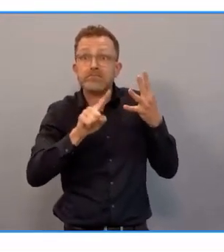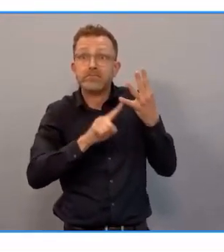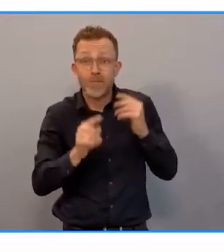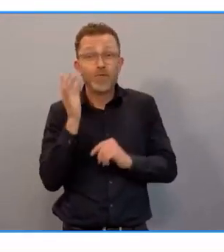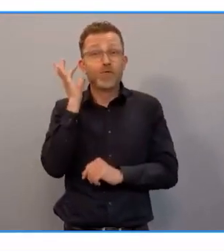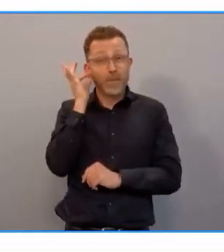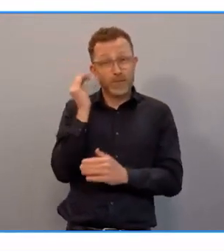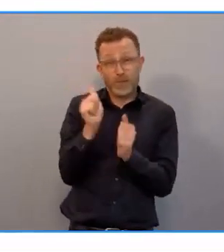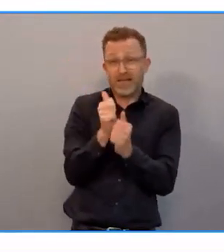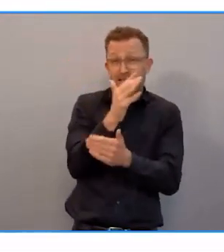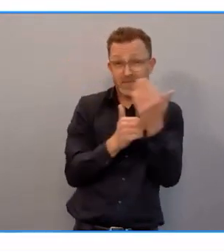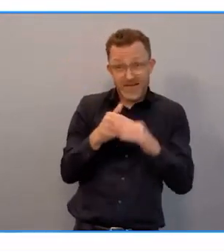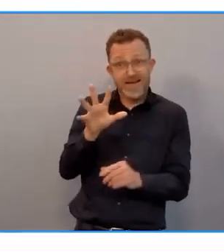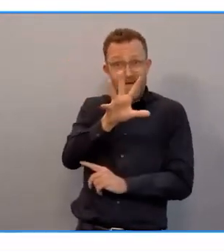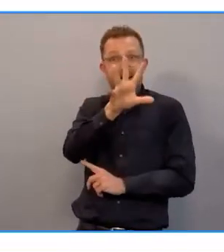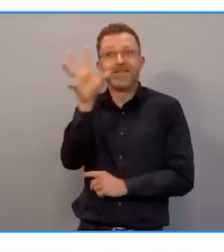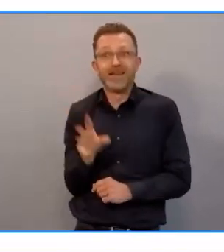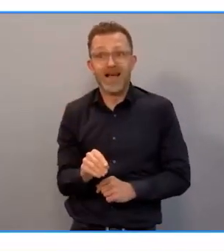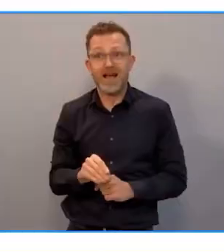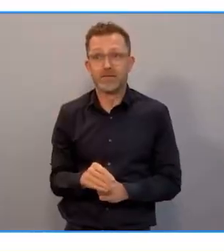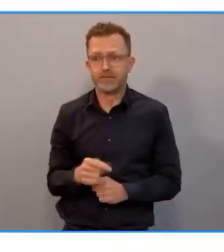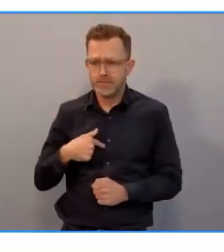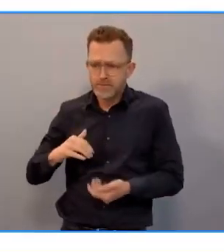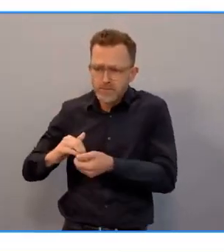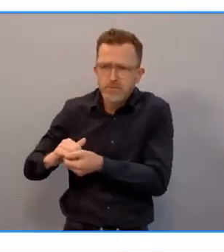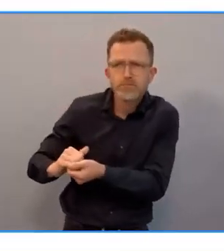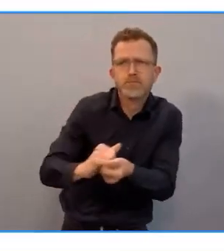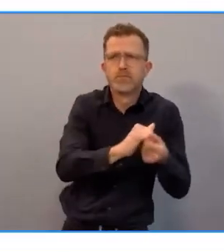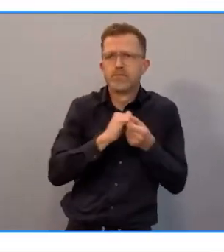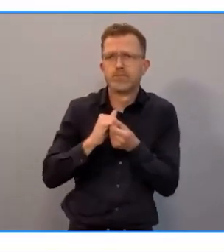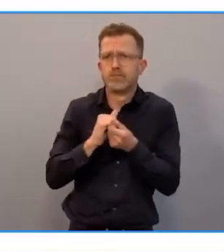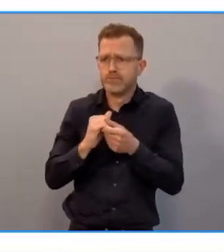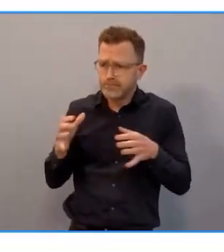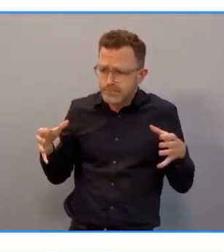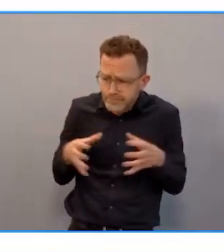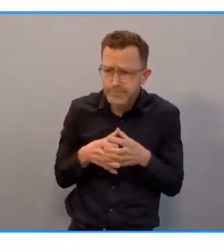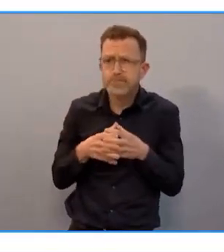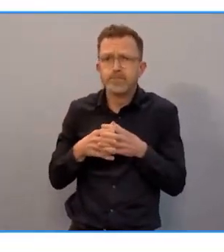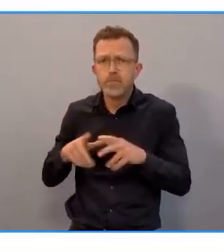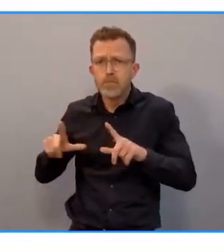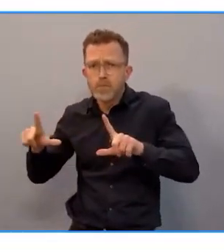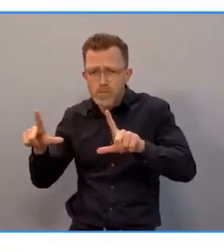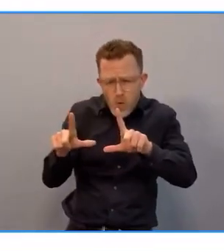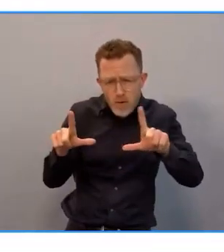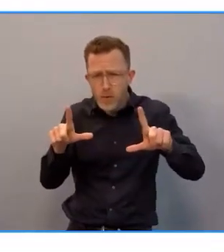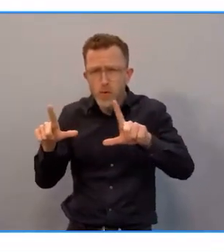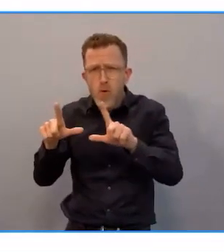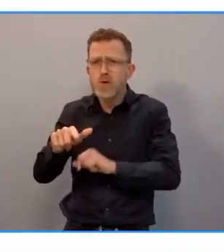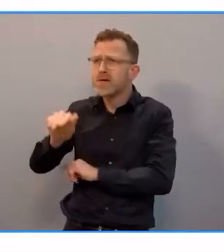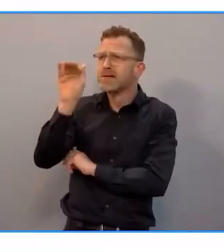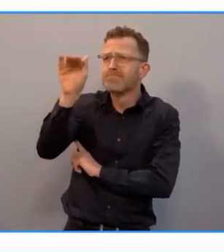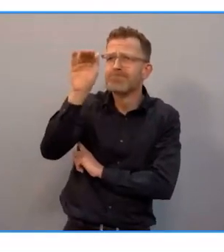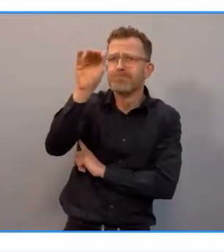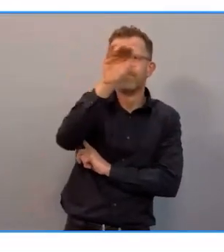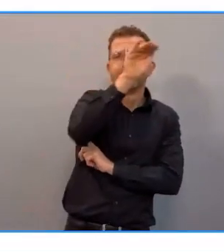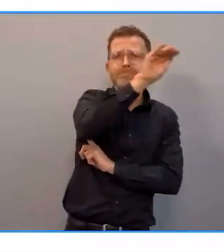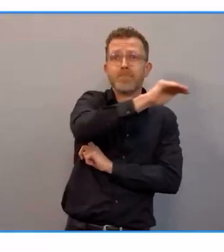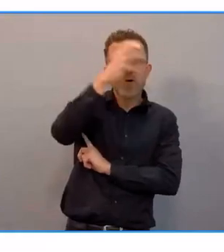With these few remarks I thank you.